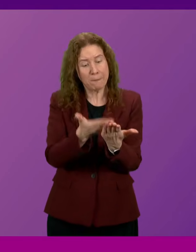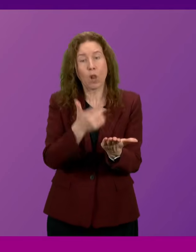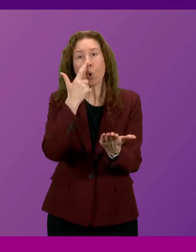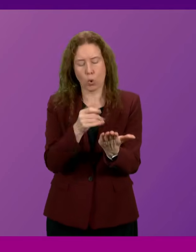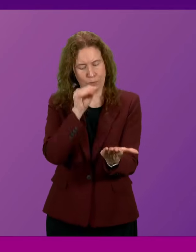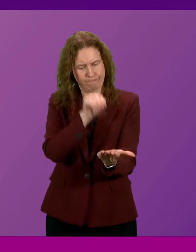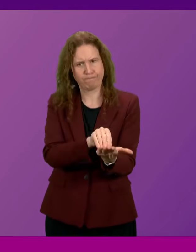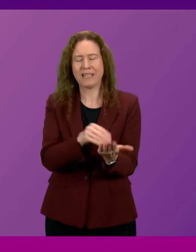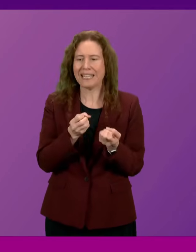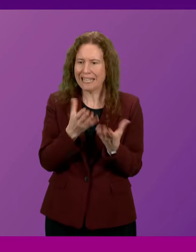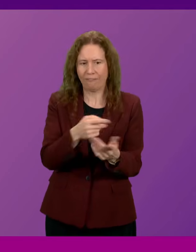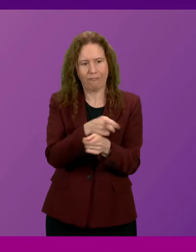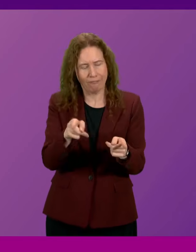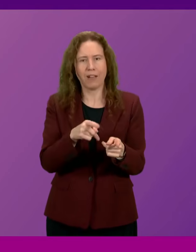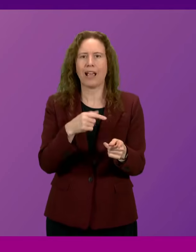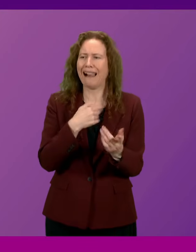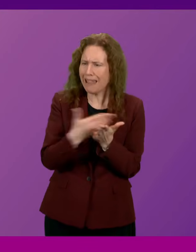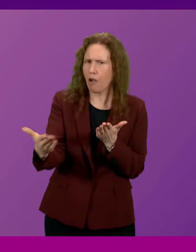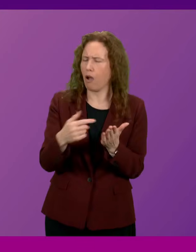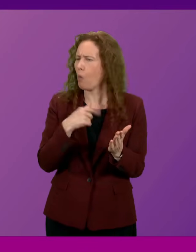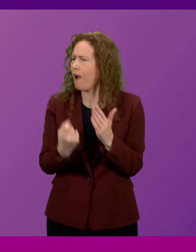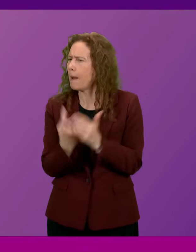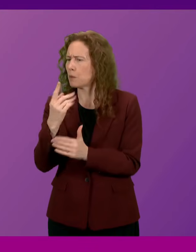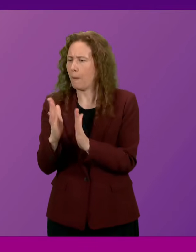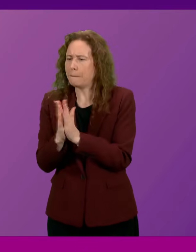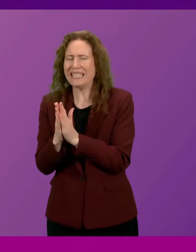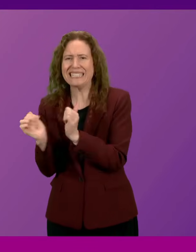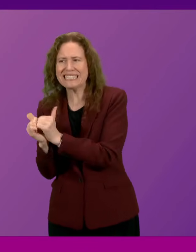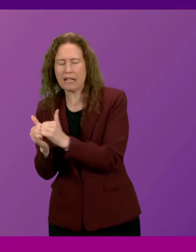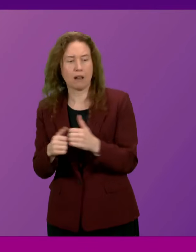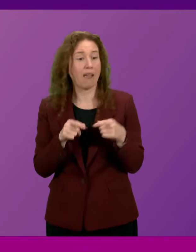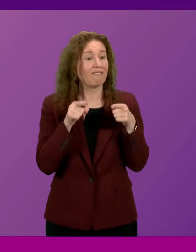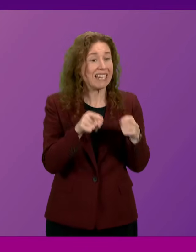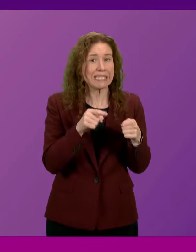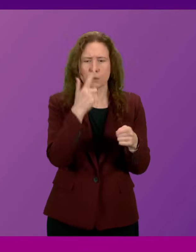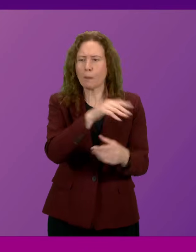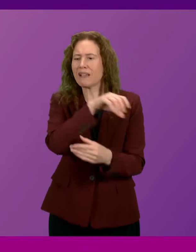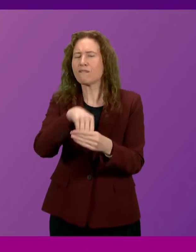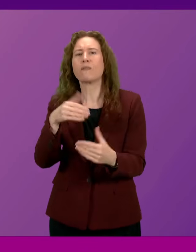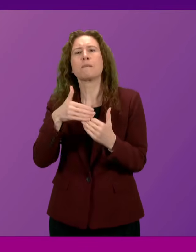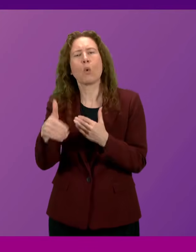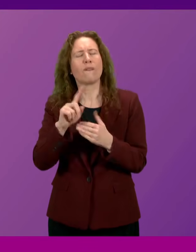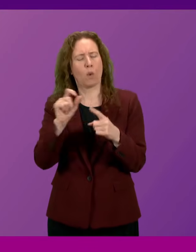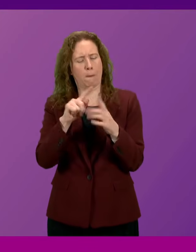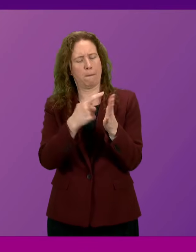transparency over plea deals and much greater involvement in the parole process, and it